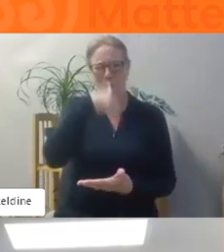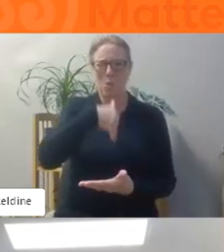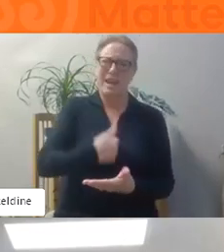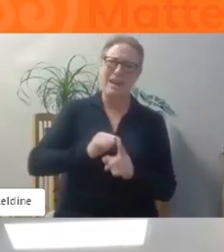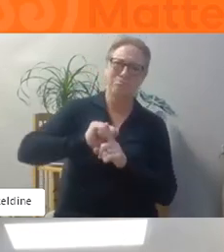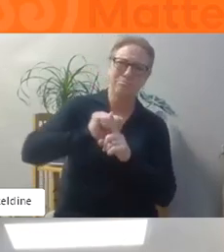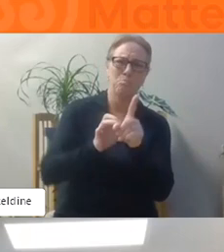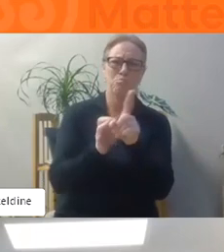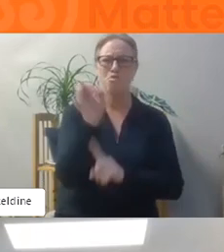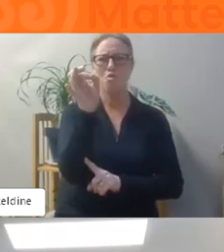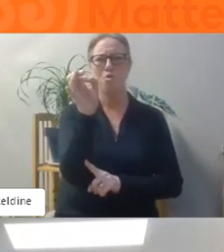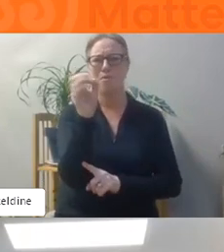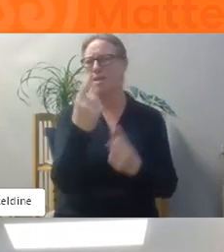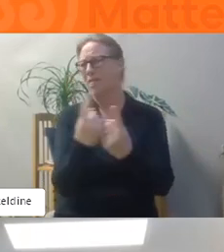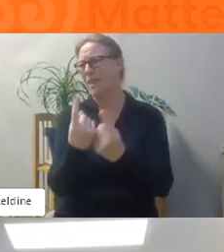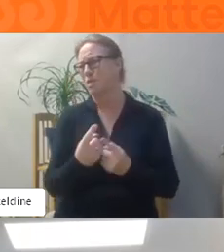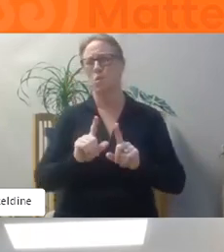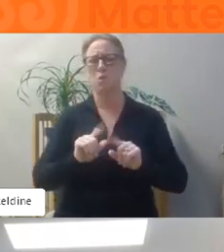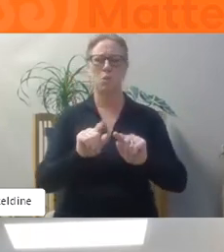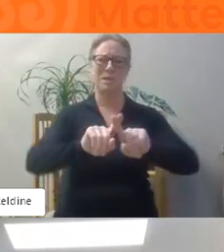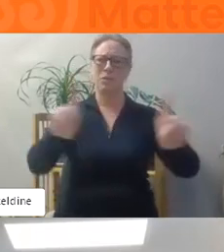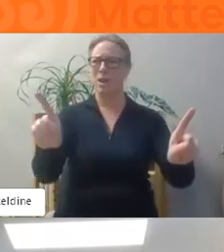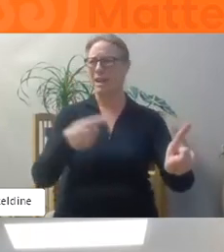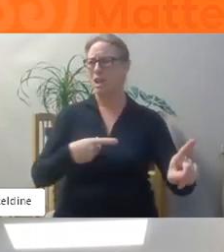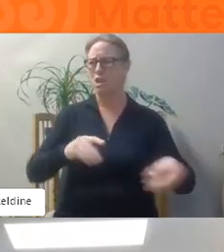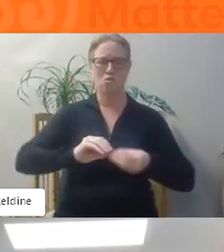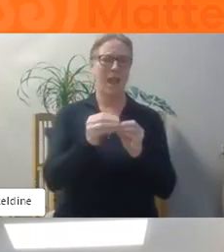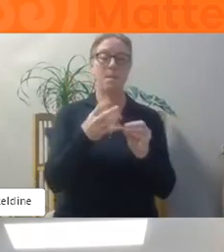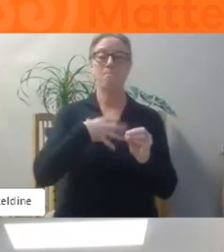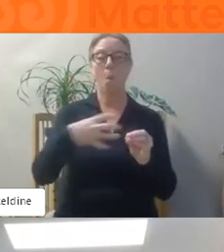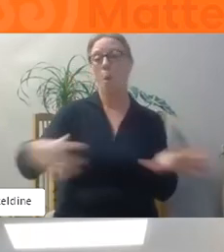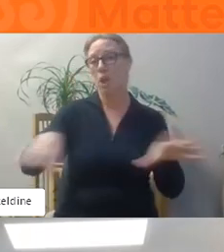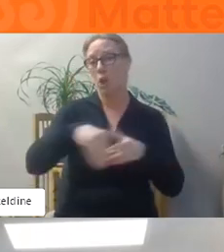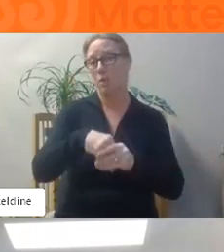do things differently to create a more inclusive society in schools.